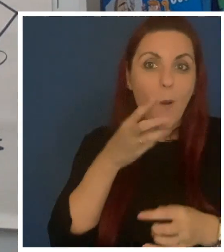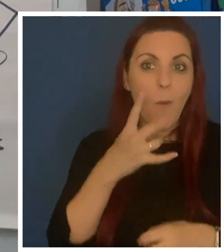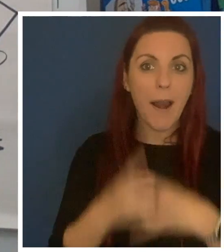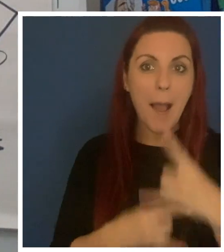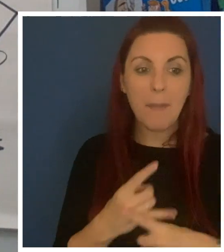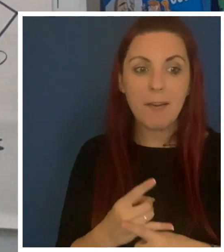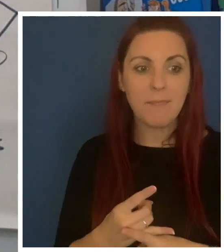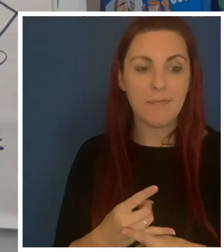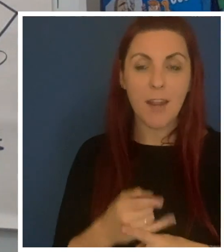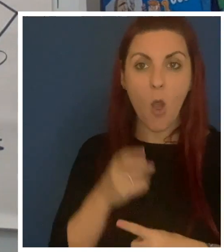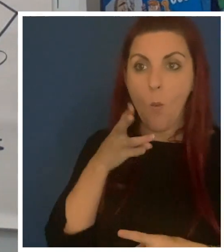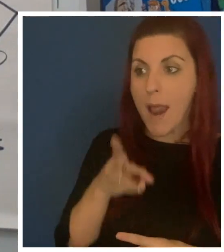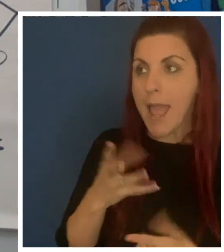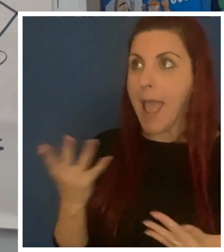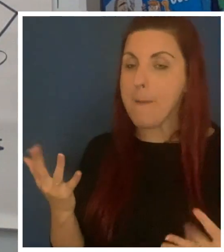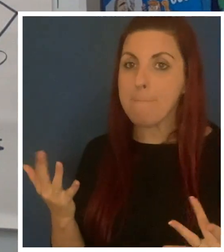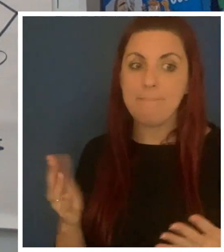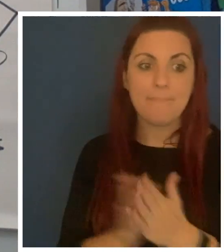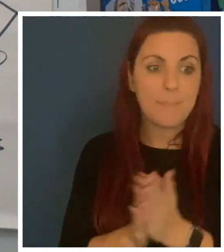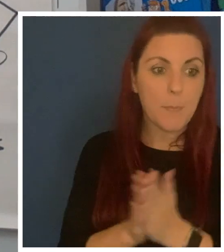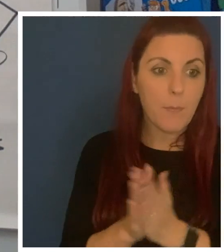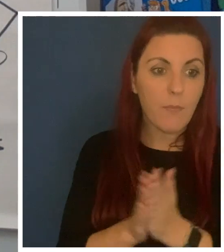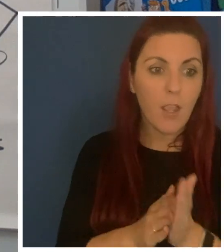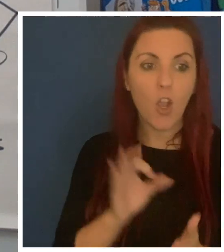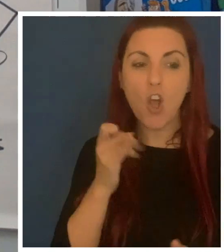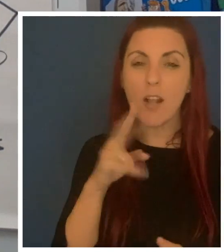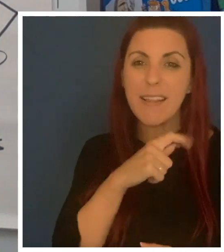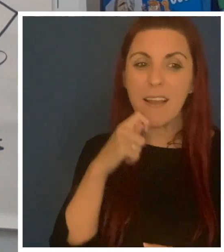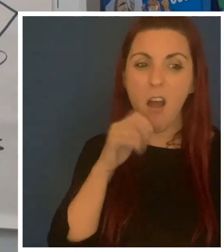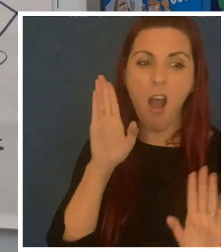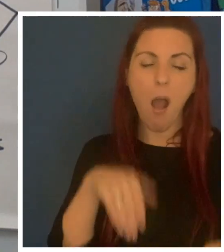Is he going to decide, I couldn't be bothered with this I'm going on me